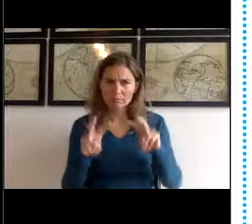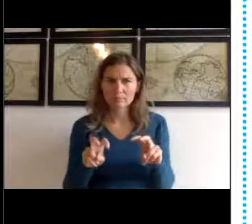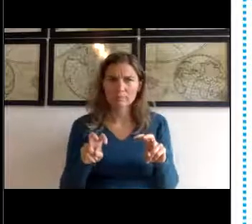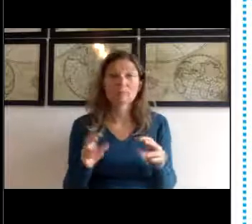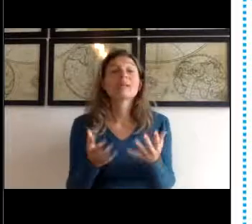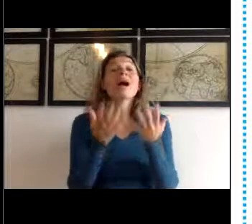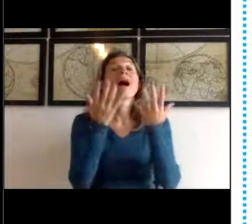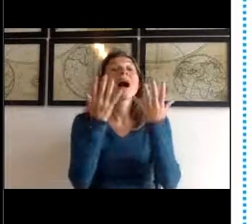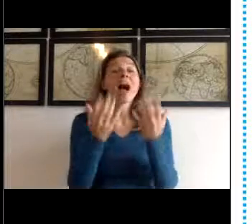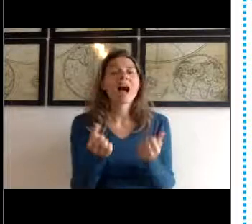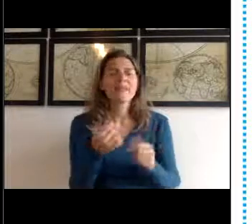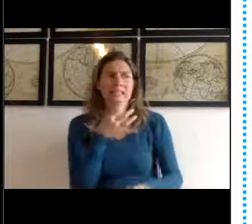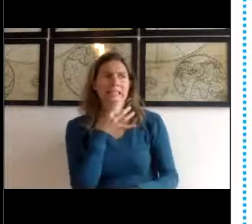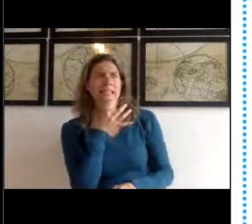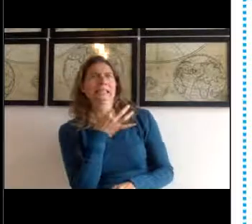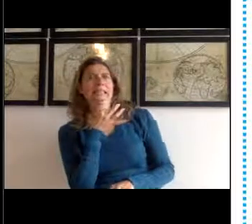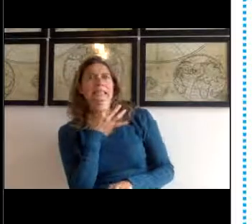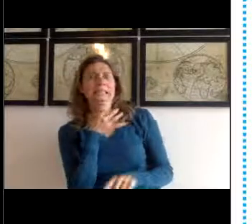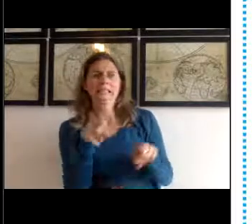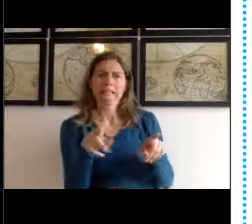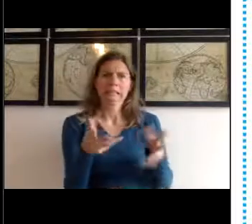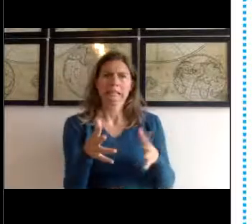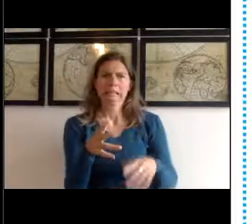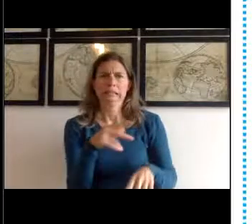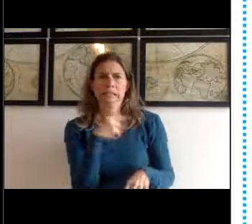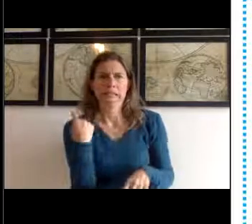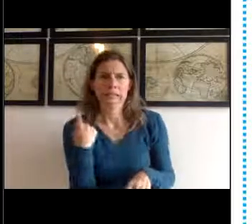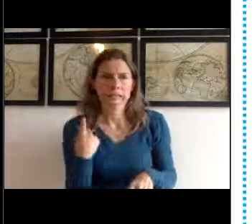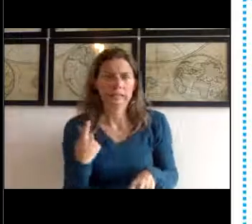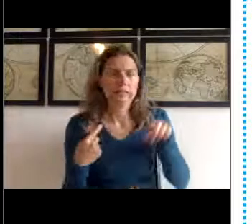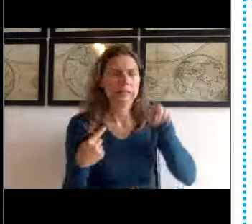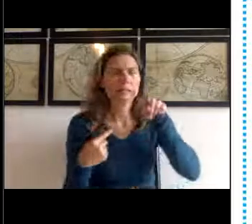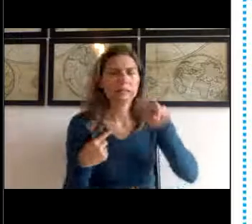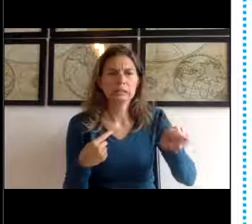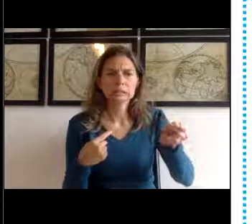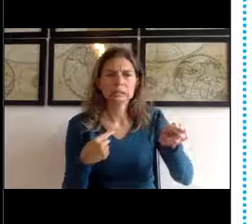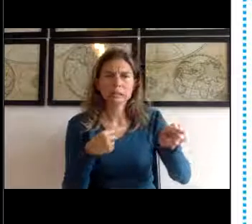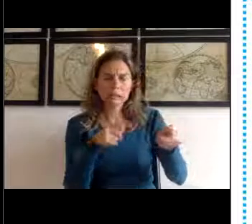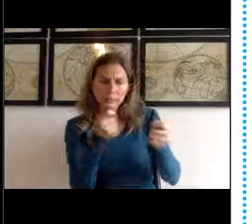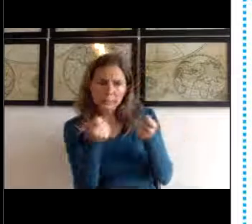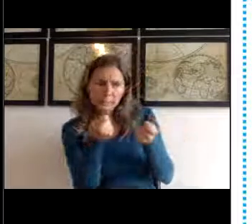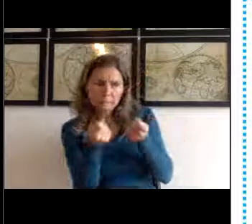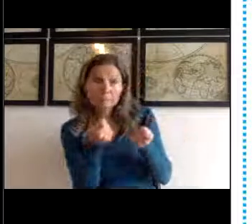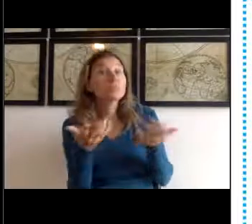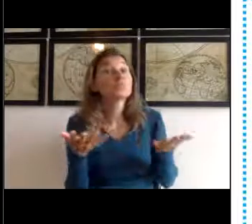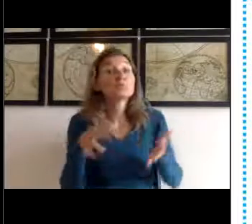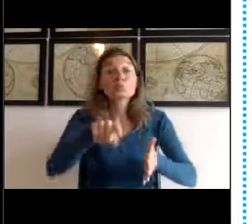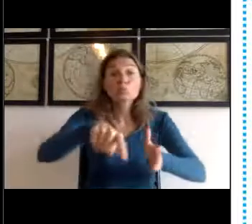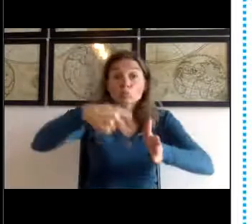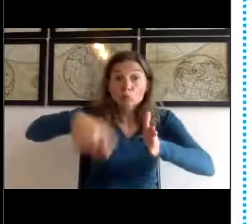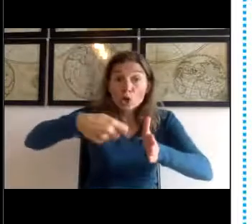We ask pertinent questions in terms of best practice development. Is the project fulfilling a need?